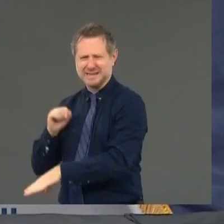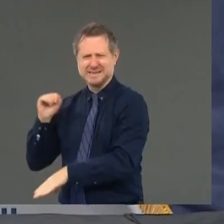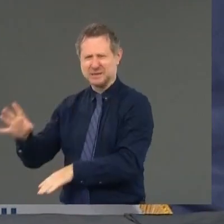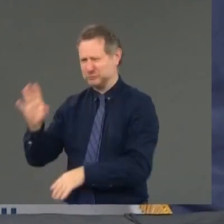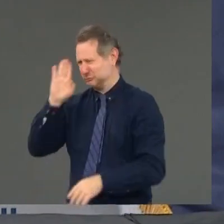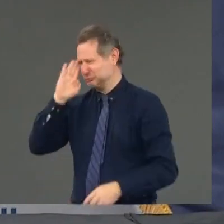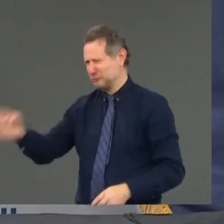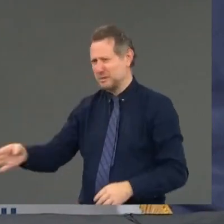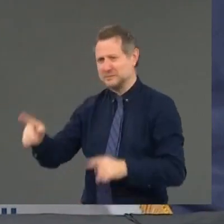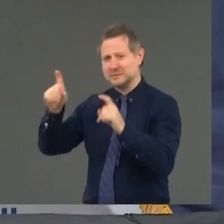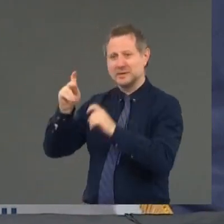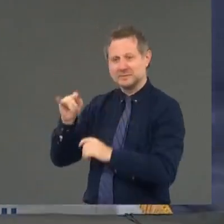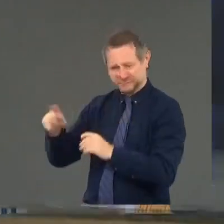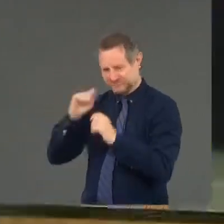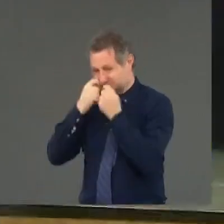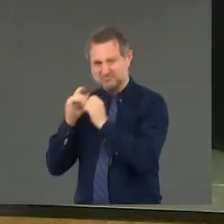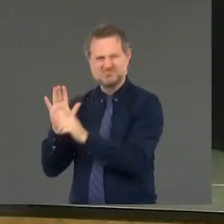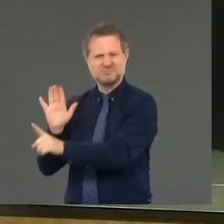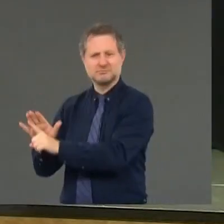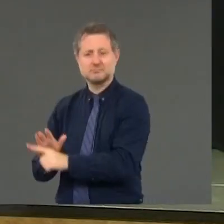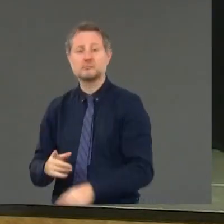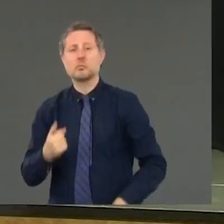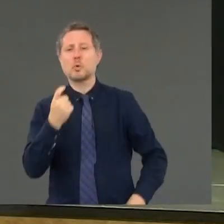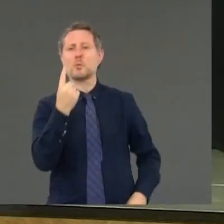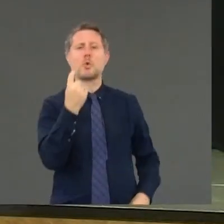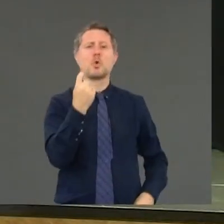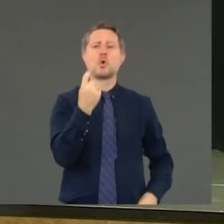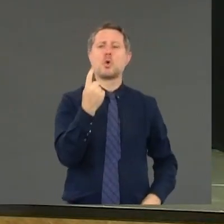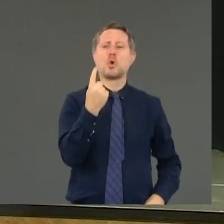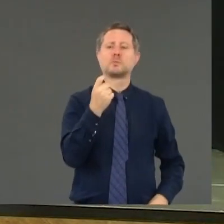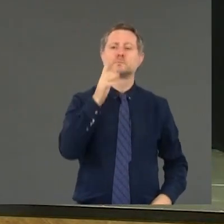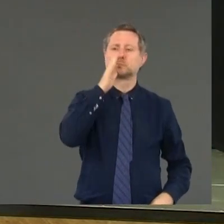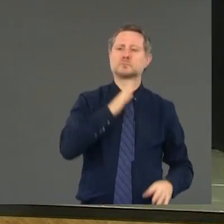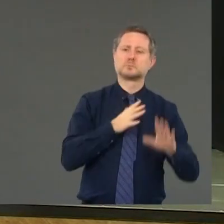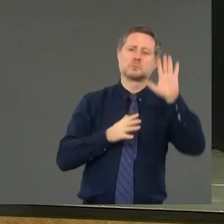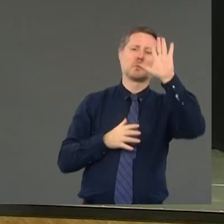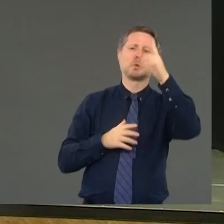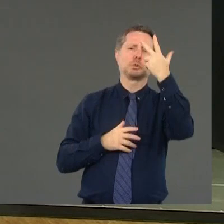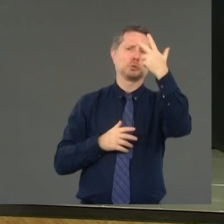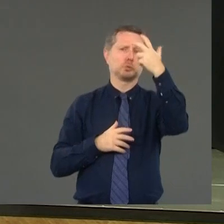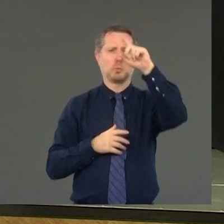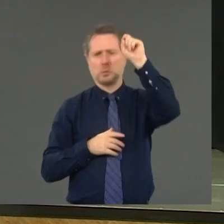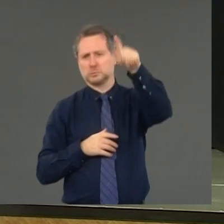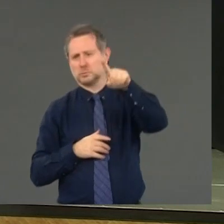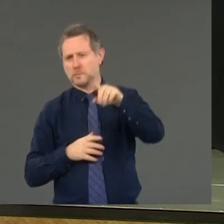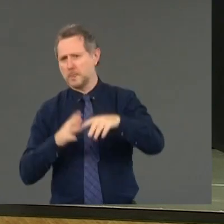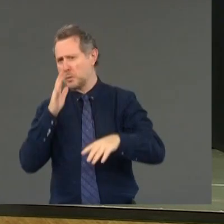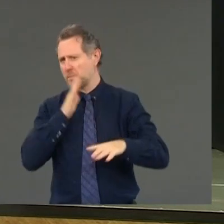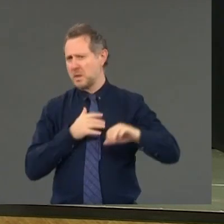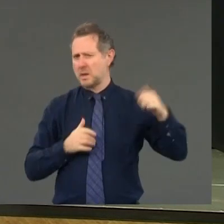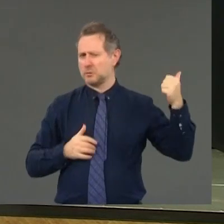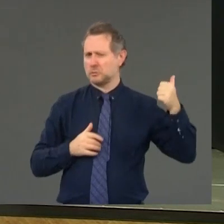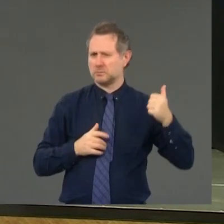NOW. FOR NURSING HOMES SPECIFICALLY, WE ARE SPENDING THEM THE TEST KITS SO THEY CAN DO IT ON SITE. LET'S TAKE ONE MORE.